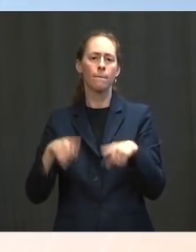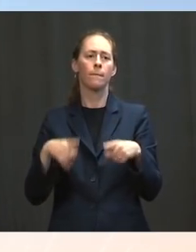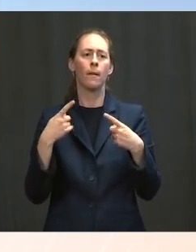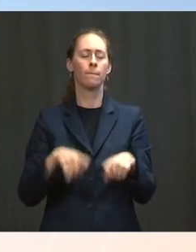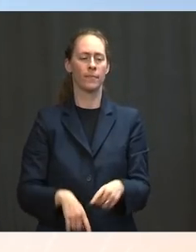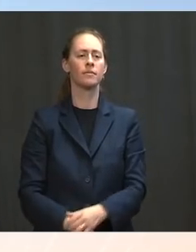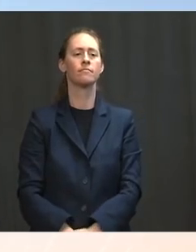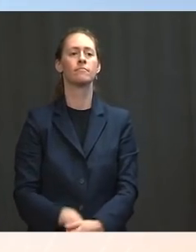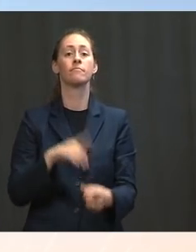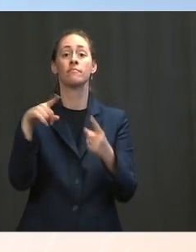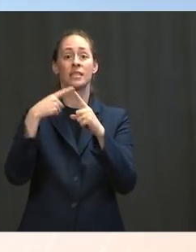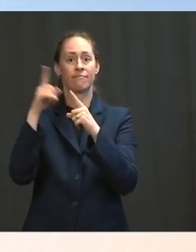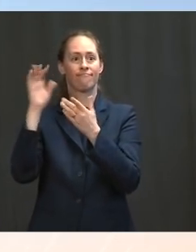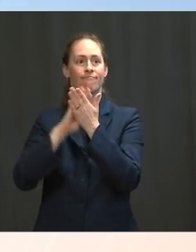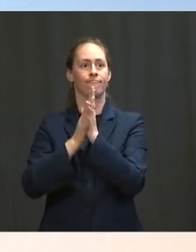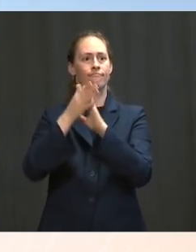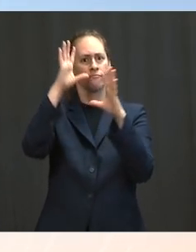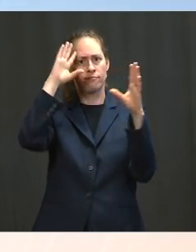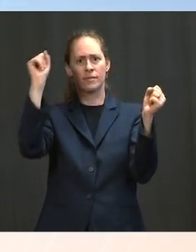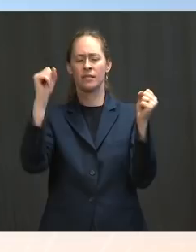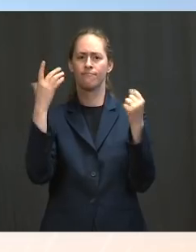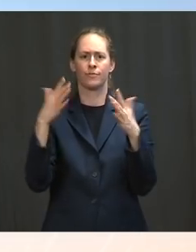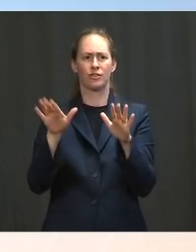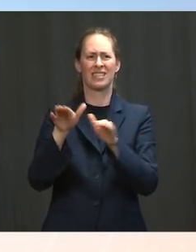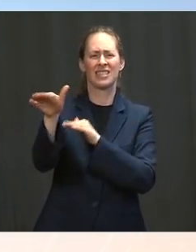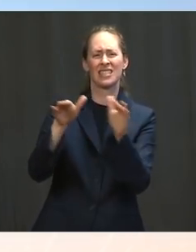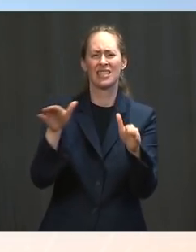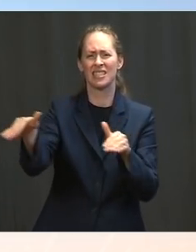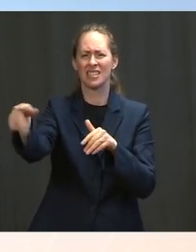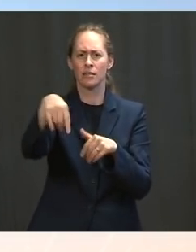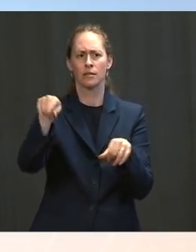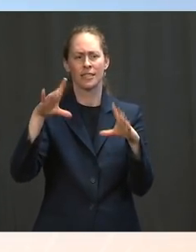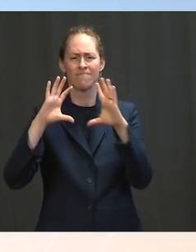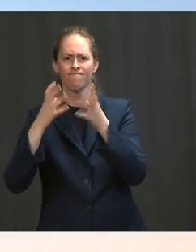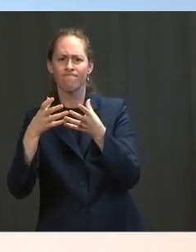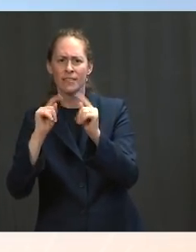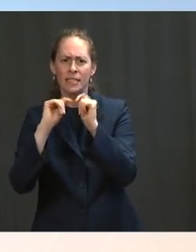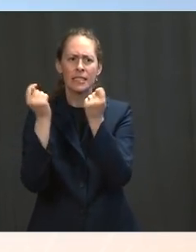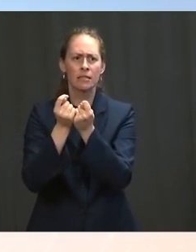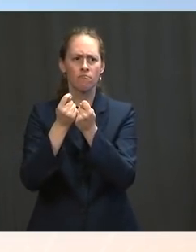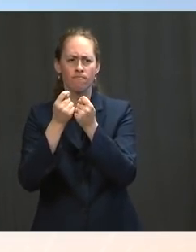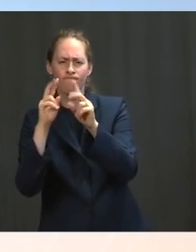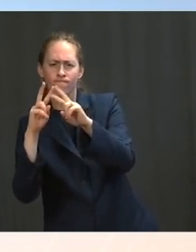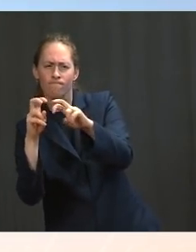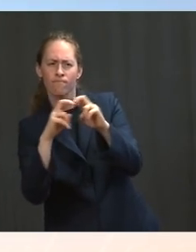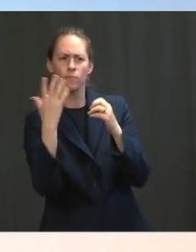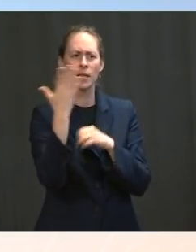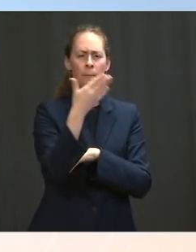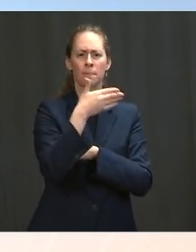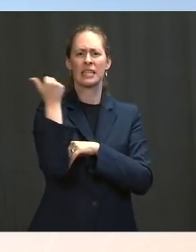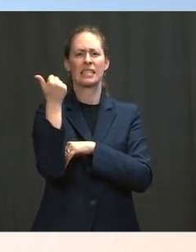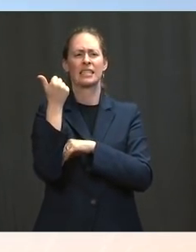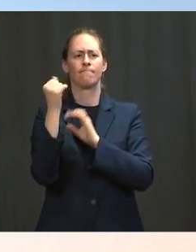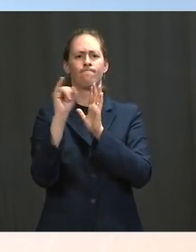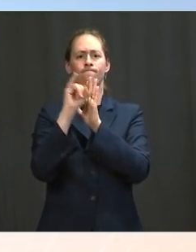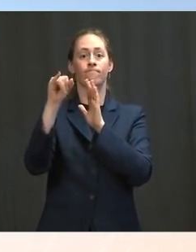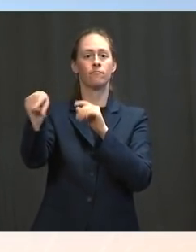to focus on where we can have an impact, how we can better work with the private sector, and what we can do across the federal government